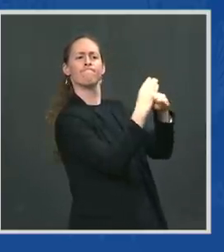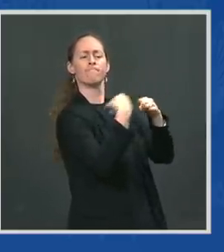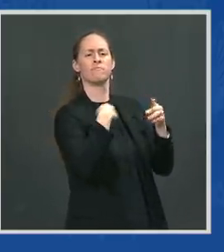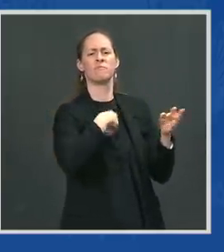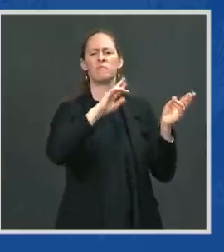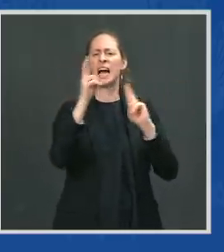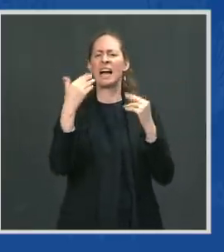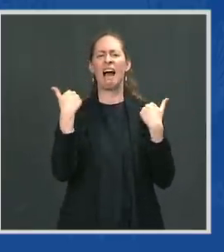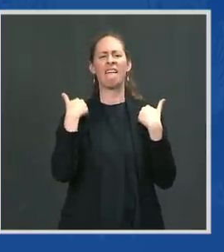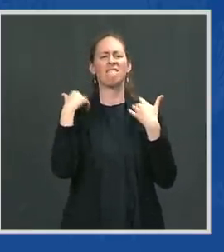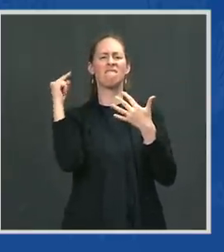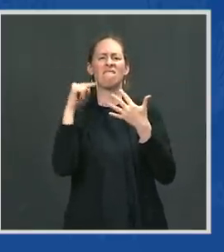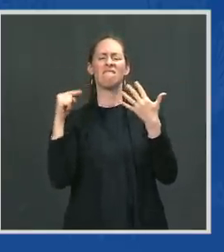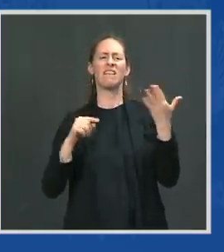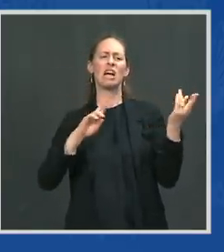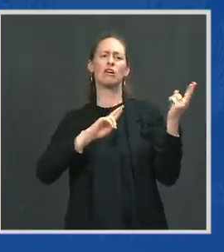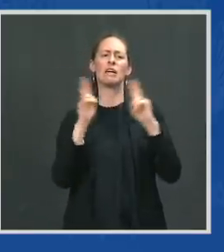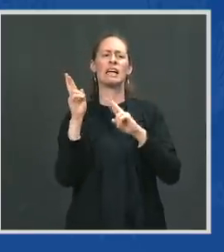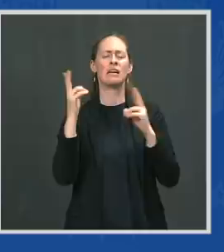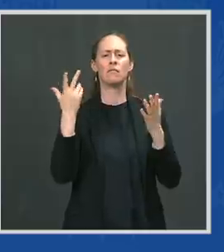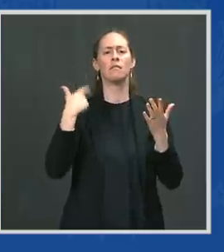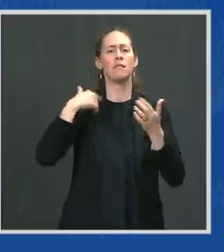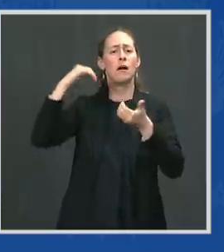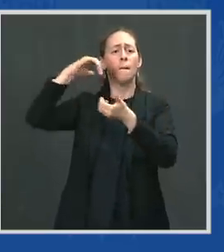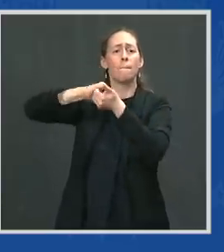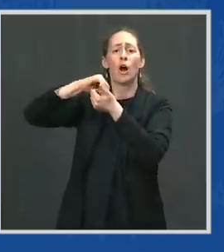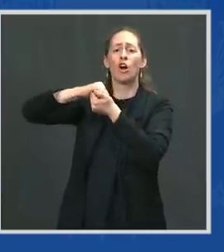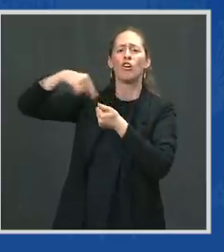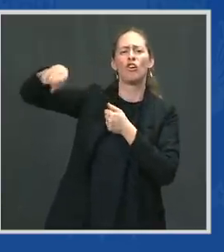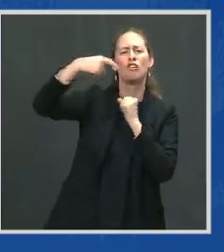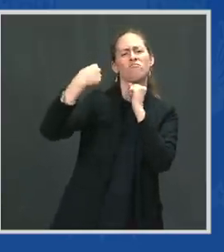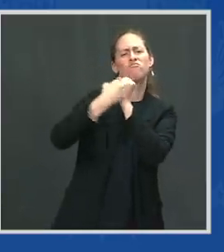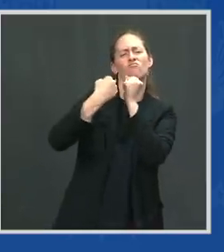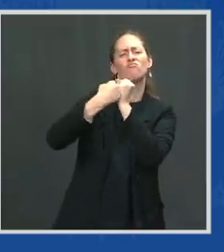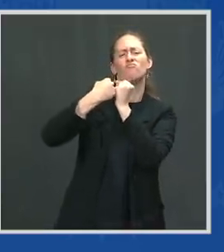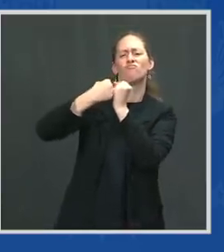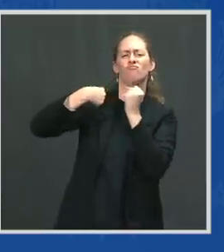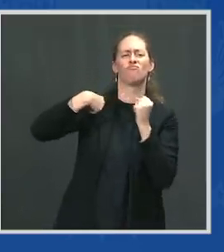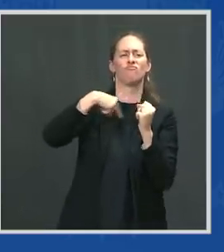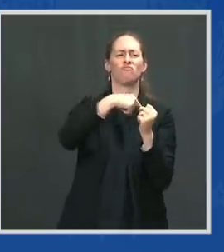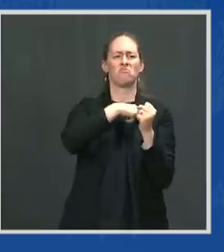Our allies and partners have stood beside us shoulder-to-shoulder in Afghanistan for almost 20 years,